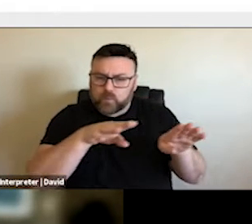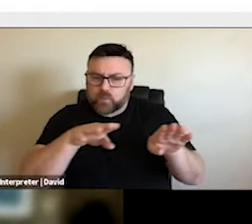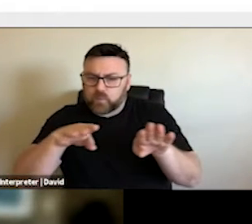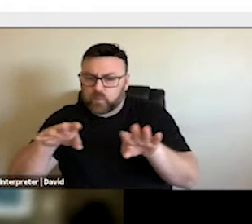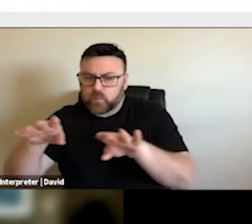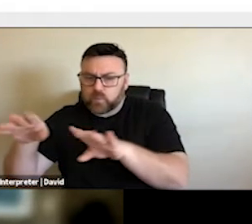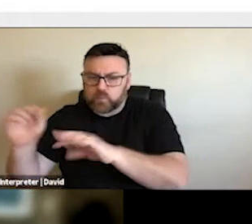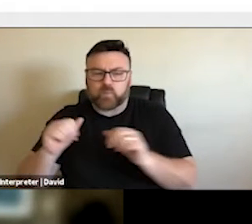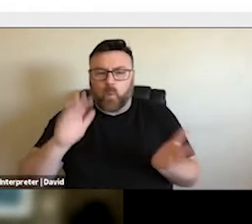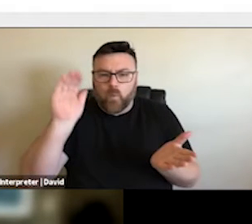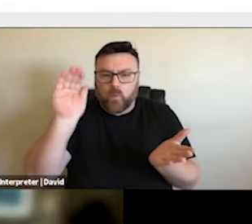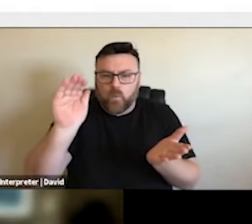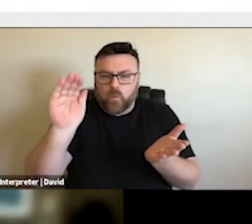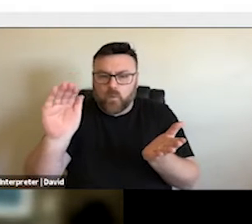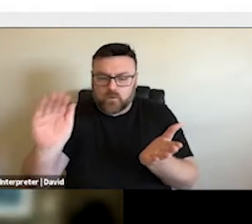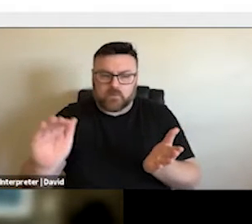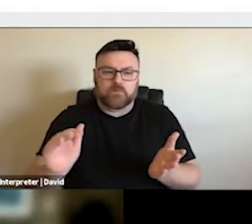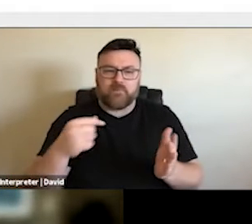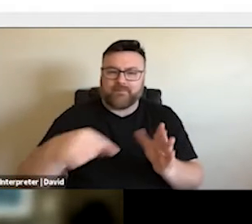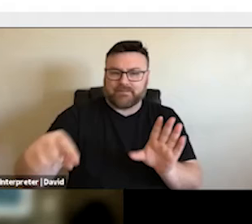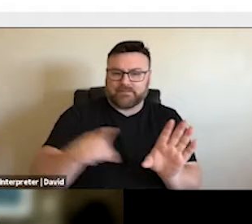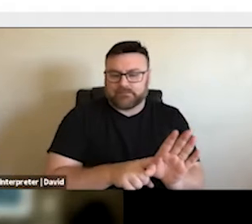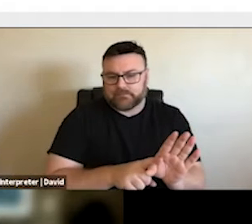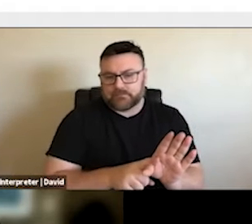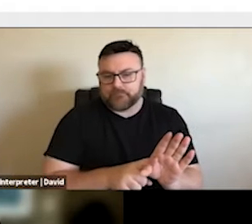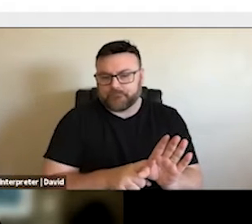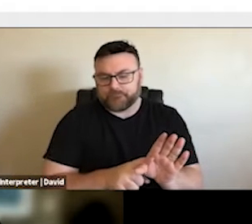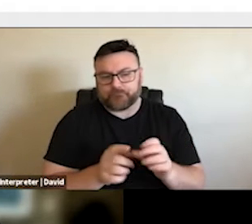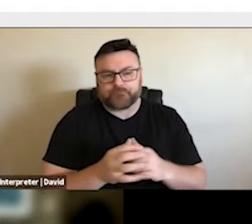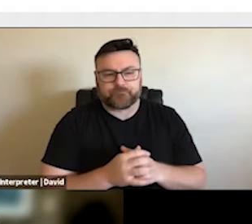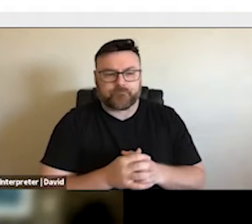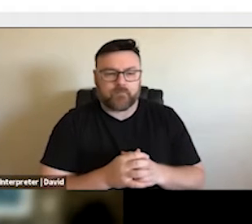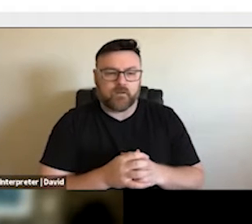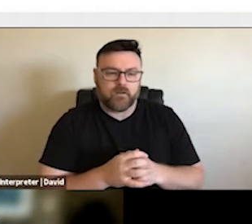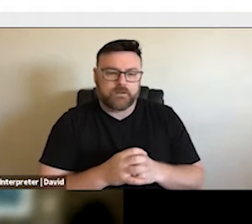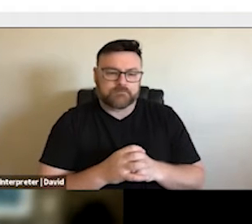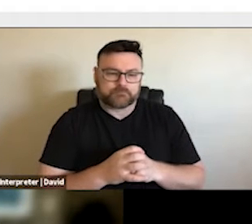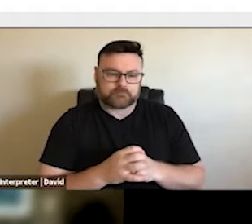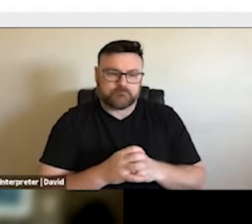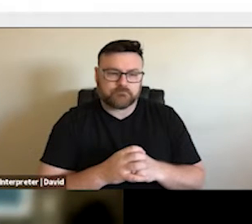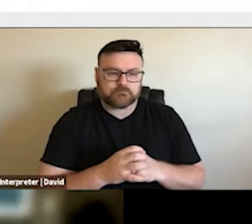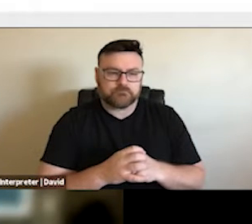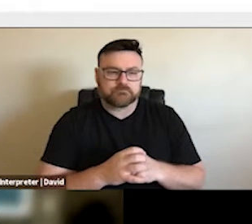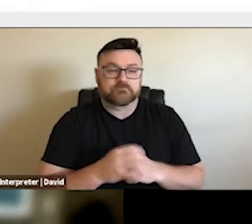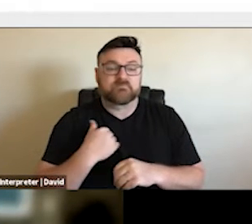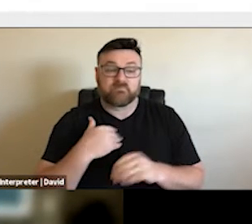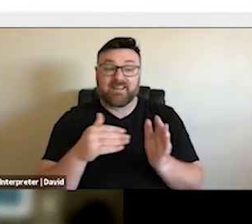Slightly declining throughout most of this year. Most forms of activity and pretty much we think we started now provides a pretty stable